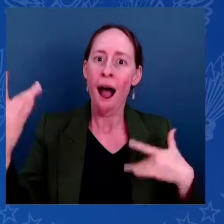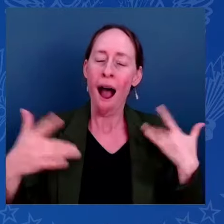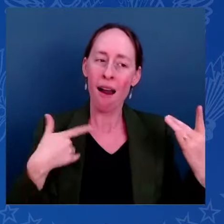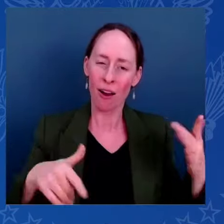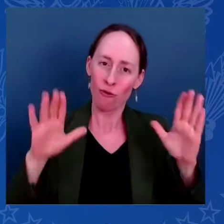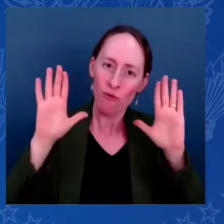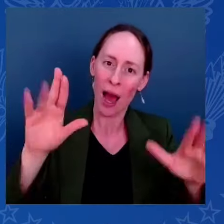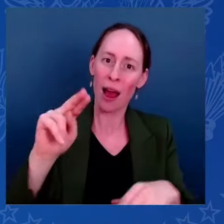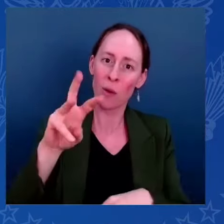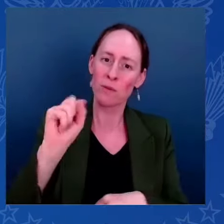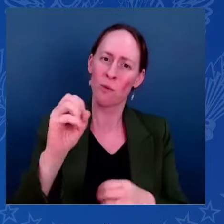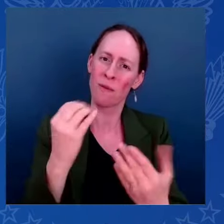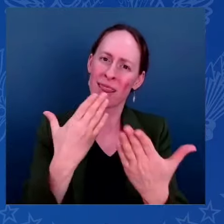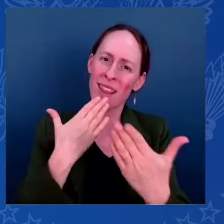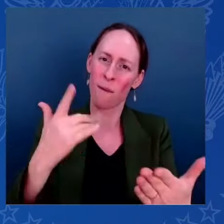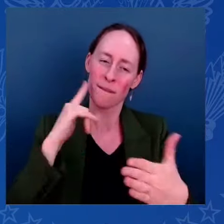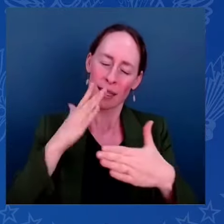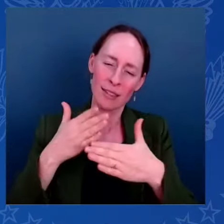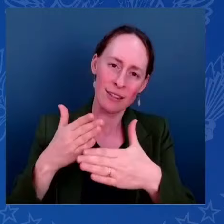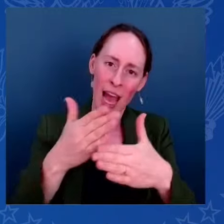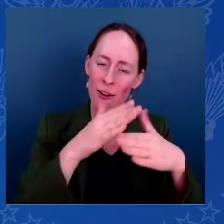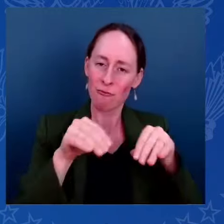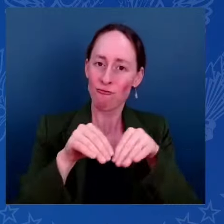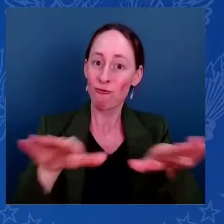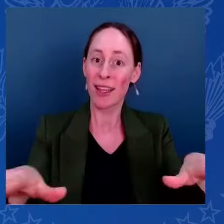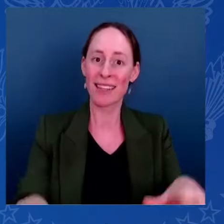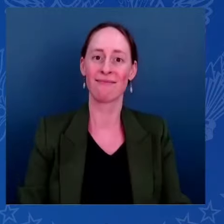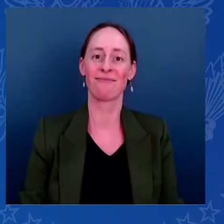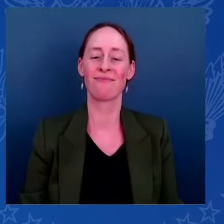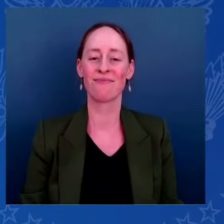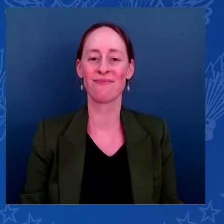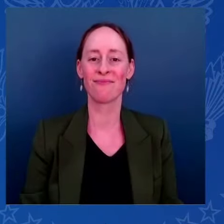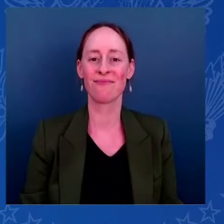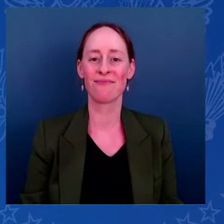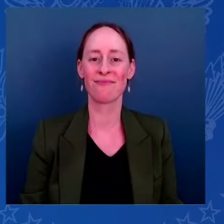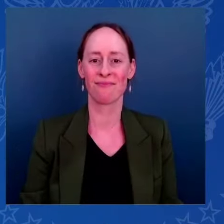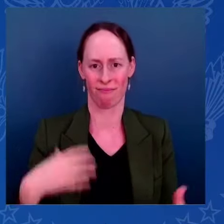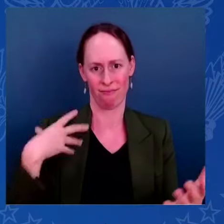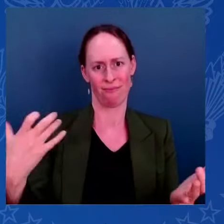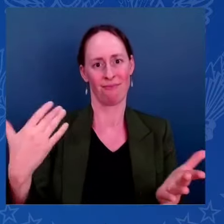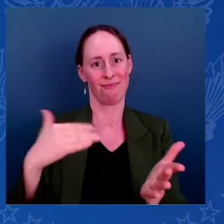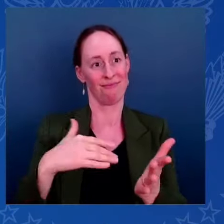where scientists and researchers are at the forefront in this fight against cancer.